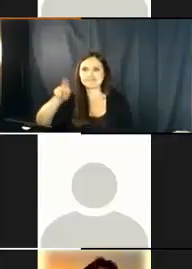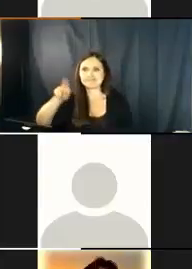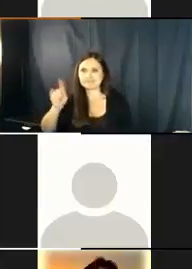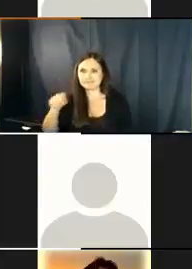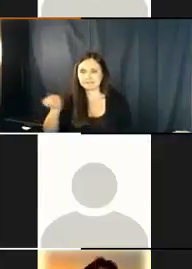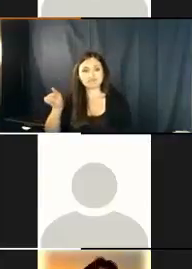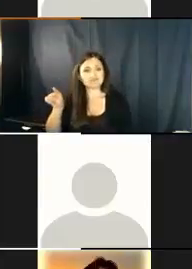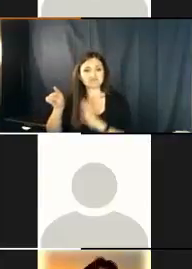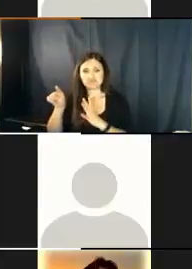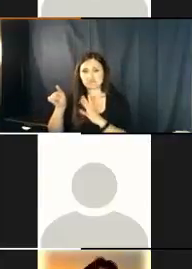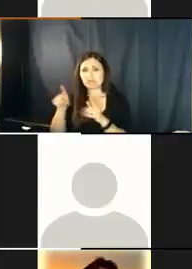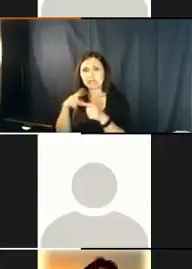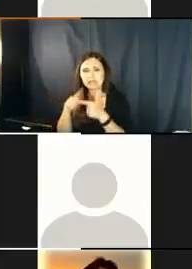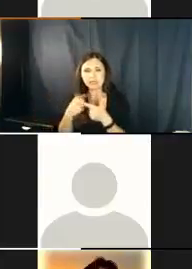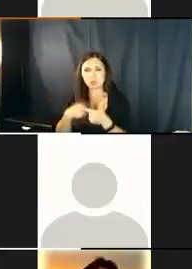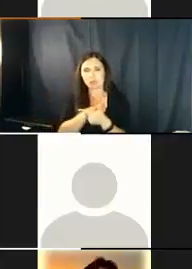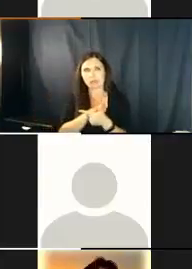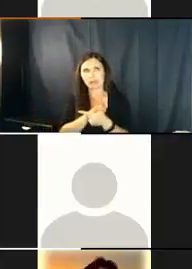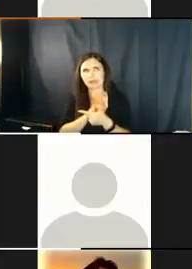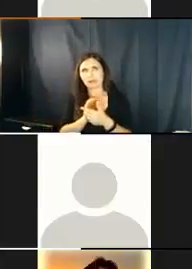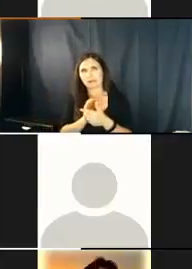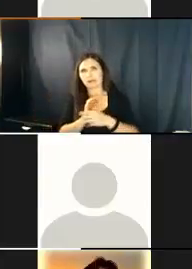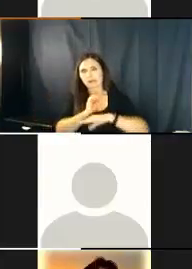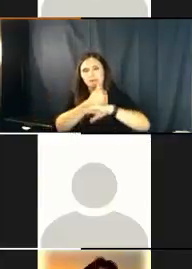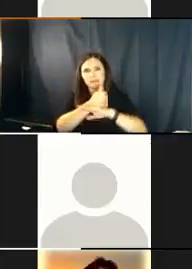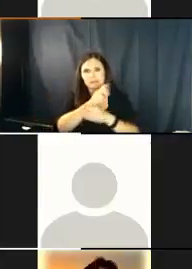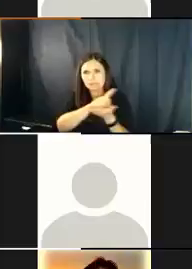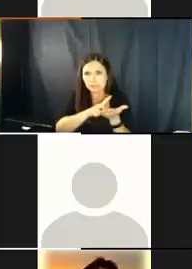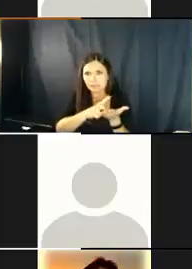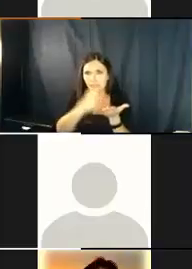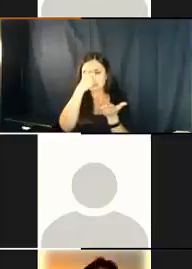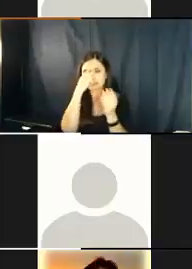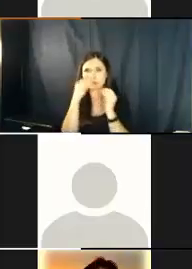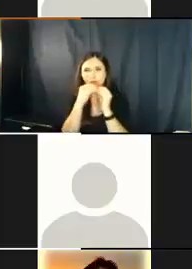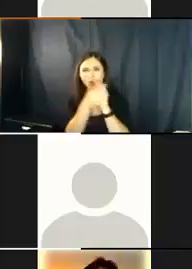And then we build in these design things to think more about the backend of design.